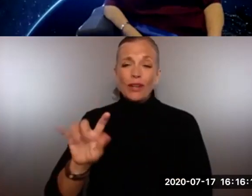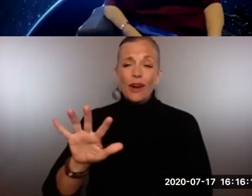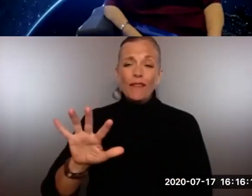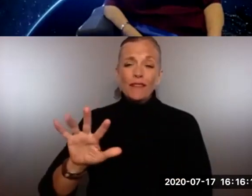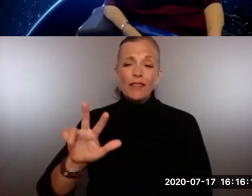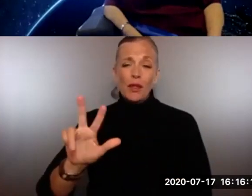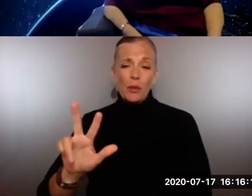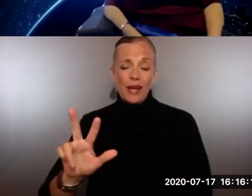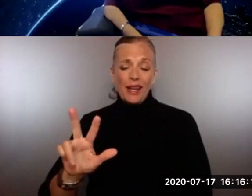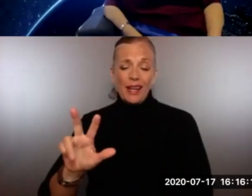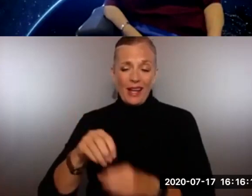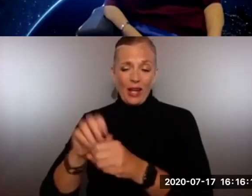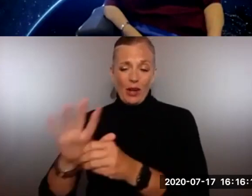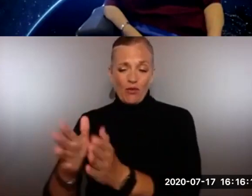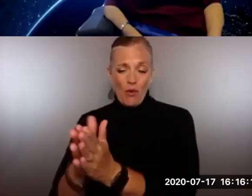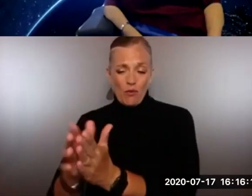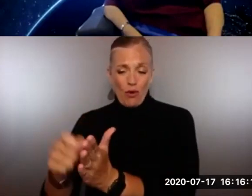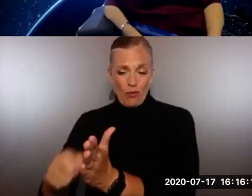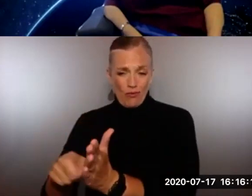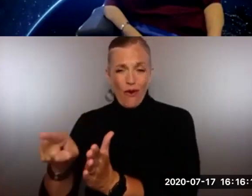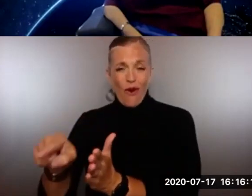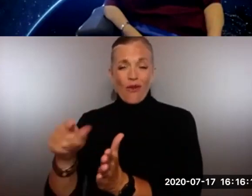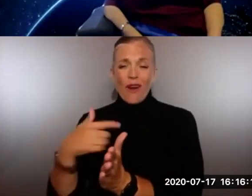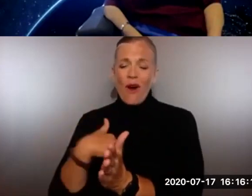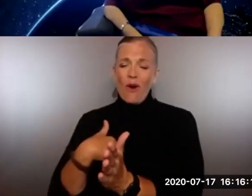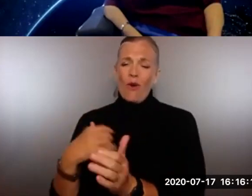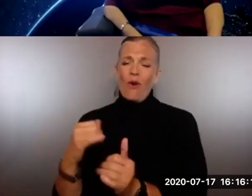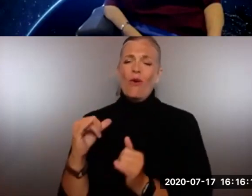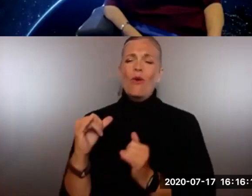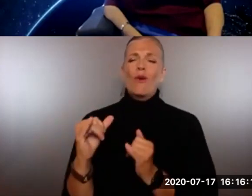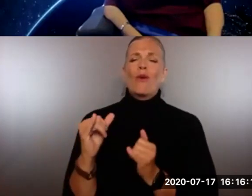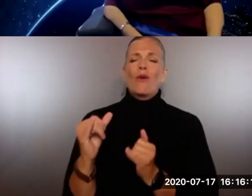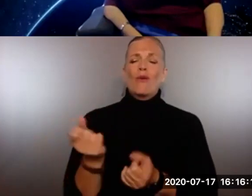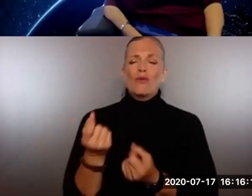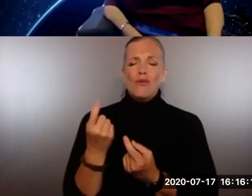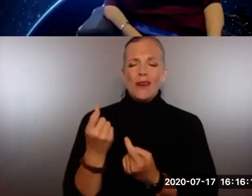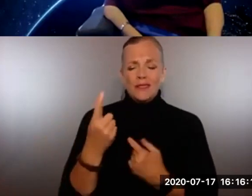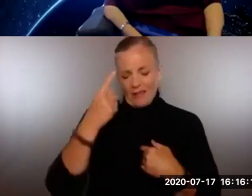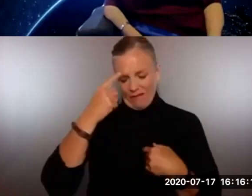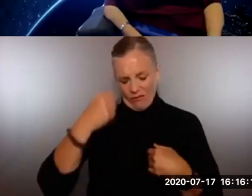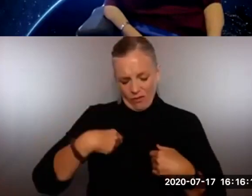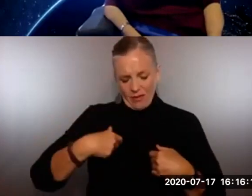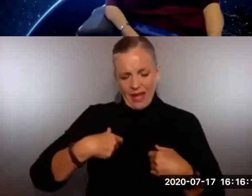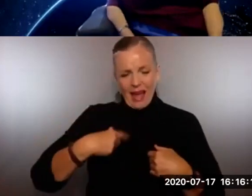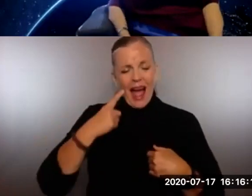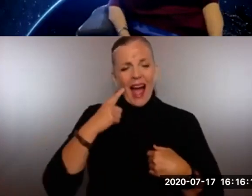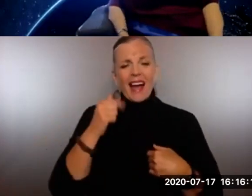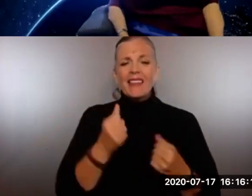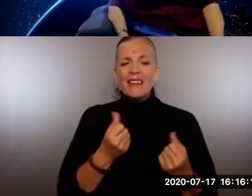resonated so much with me and I feel applies for so many in the AAC user community.